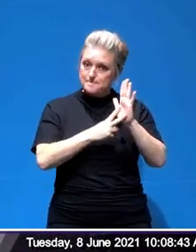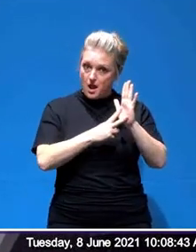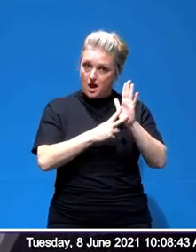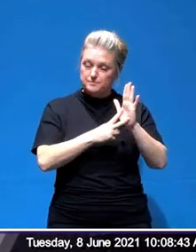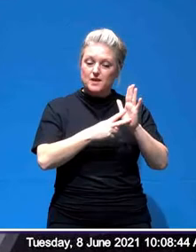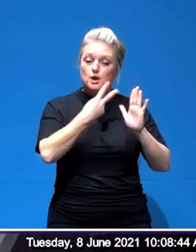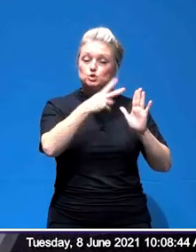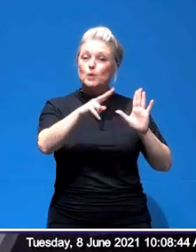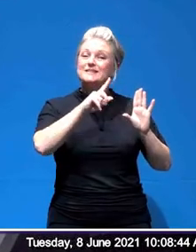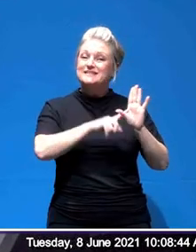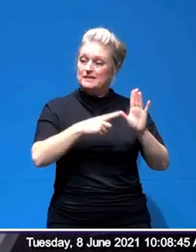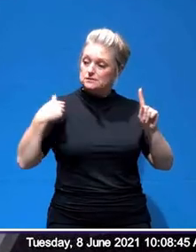in the disability sector.